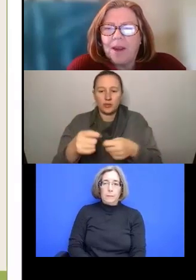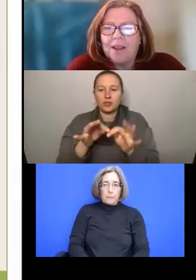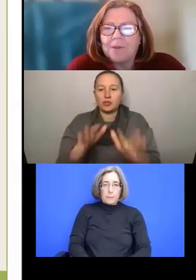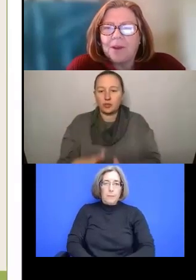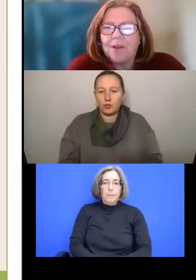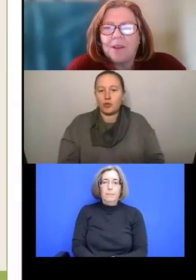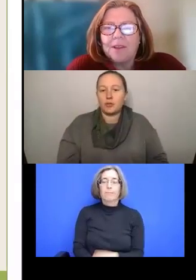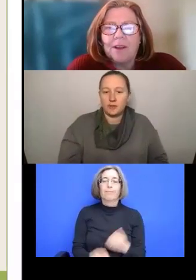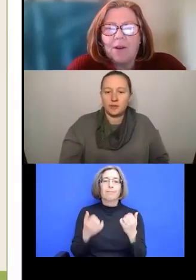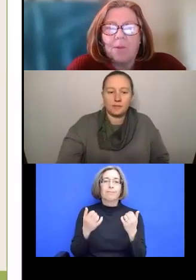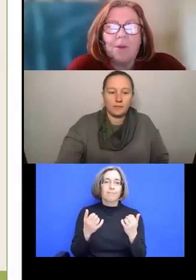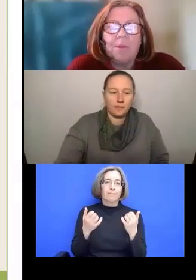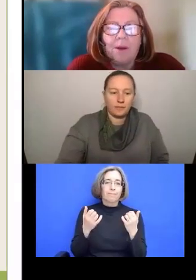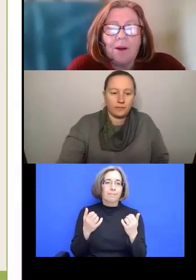as we call it, the RPPR.